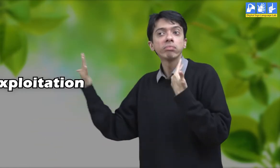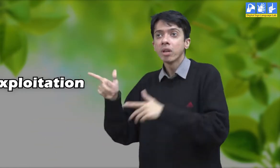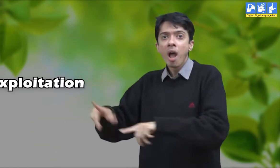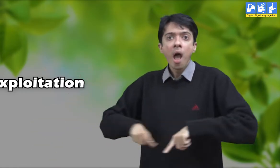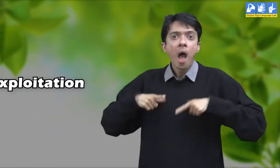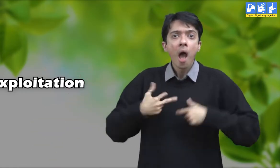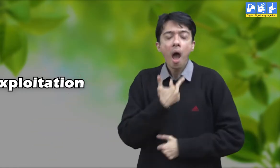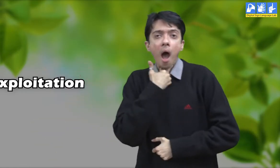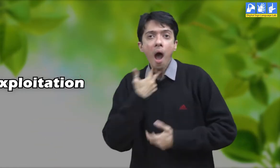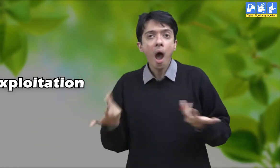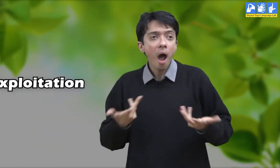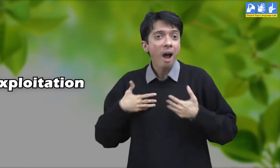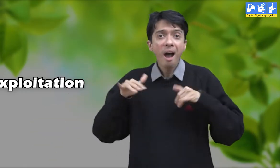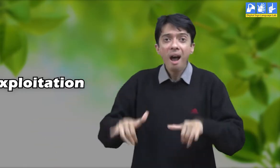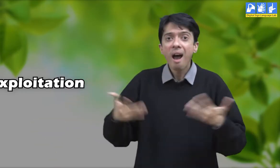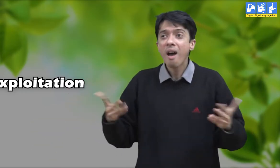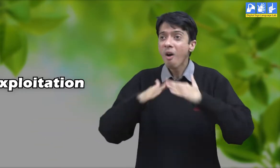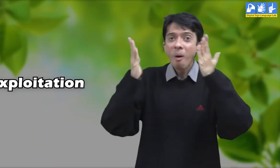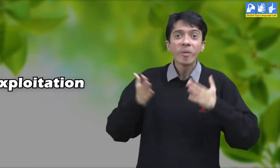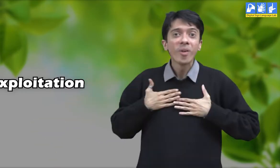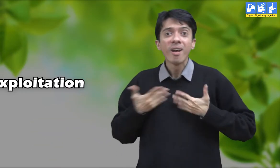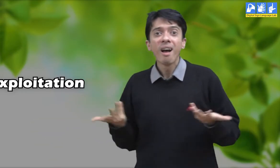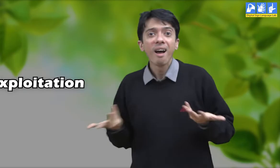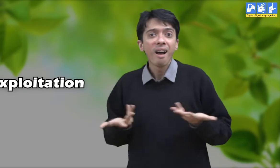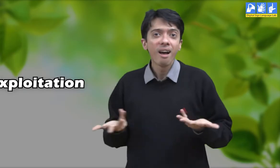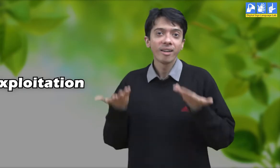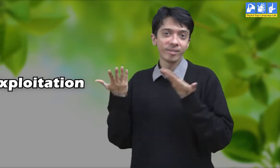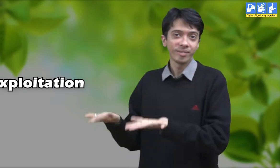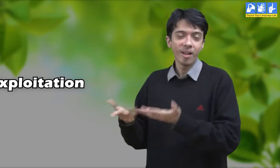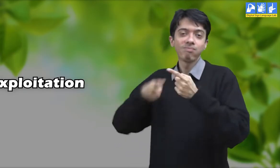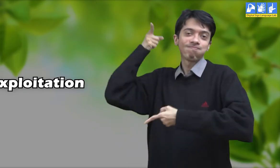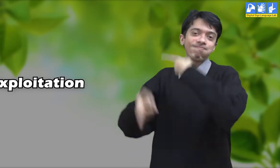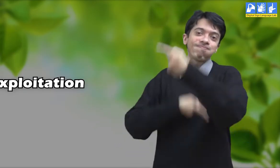The removal of trees reduces food, shelter and breeding habitat.